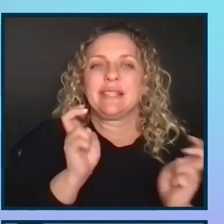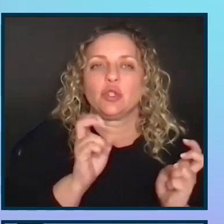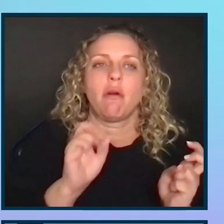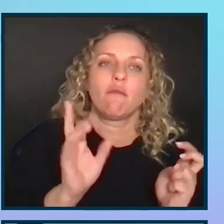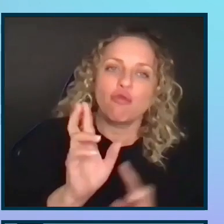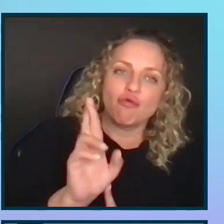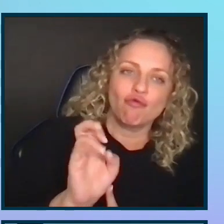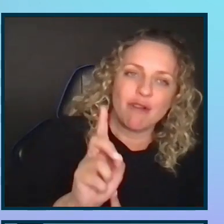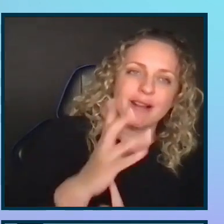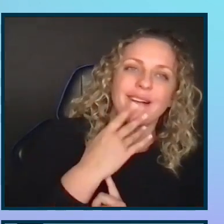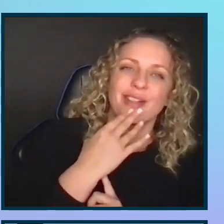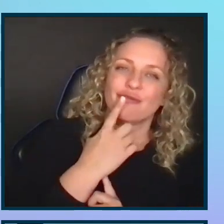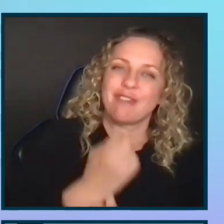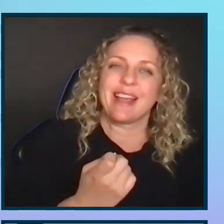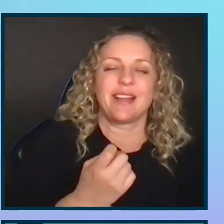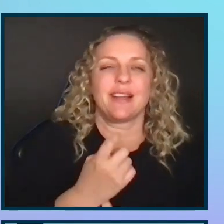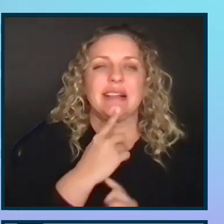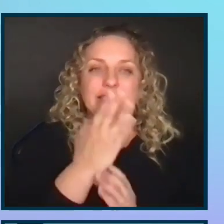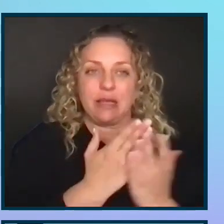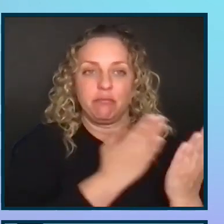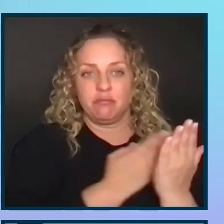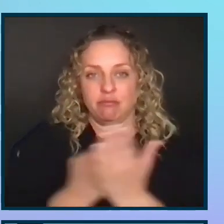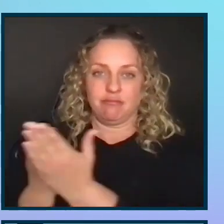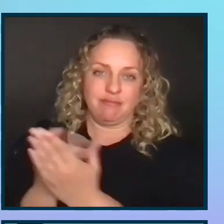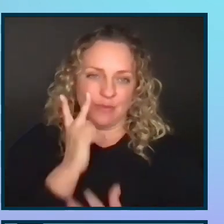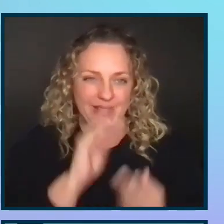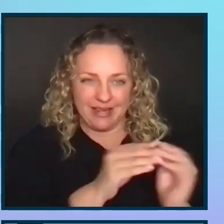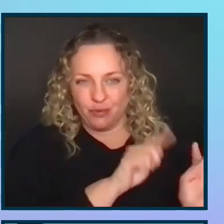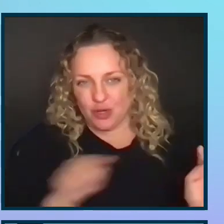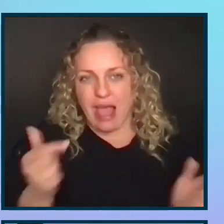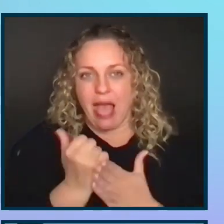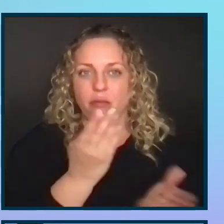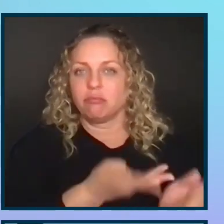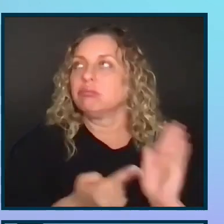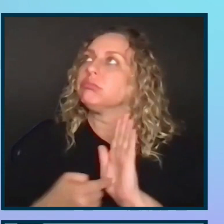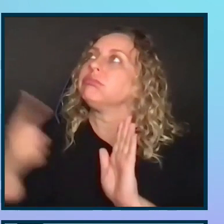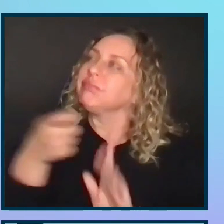was just pulling together some statistics that help some of our partners understand the impact